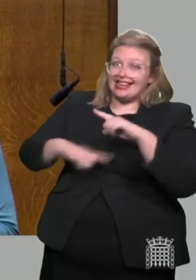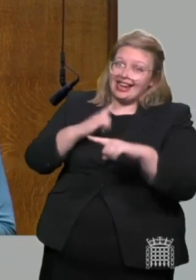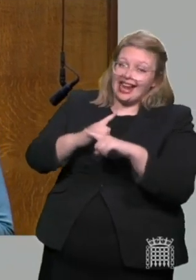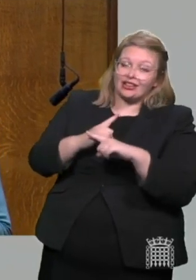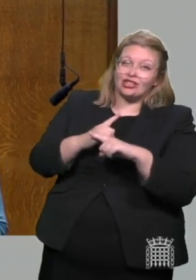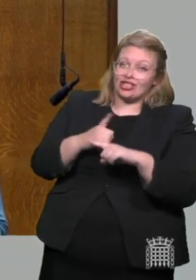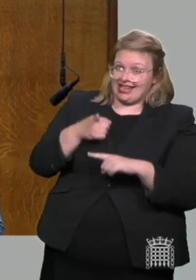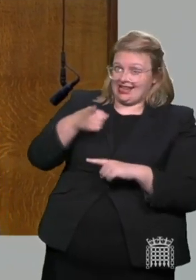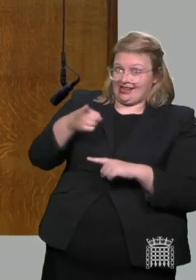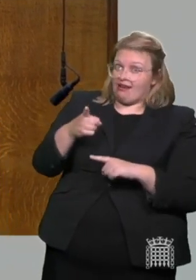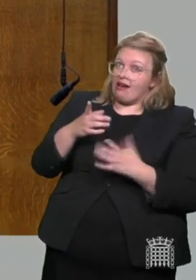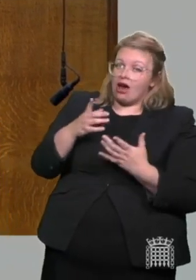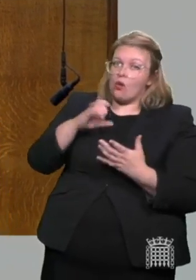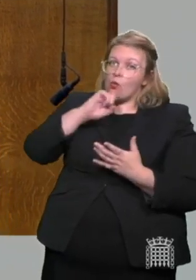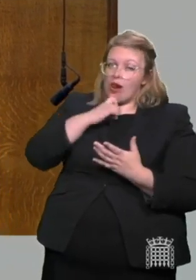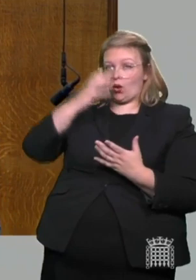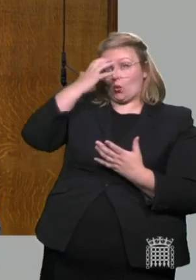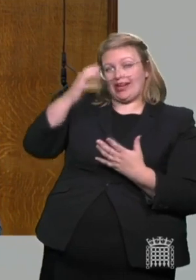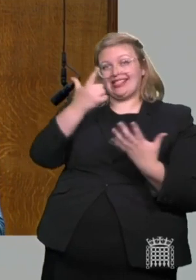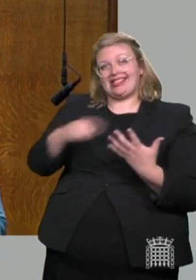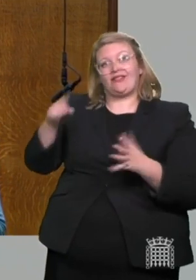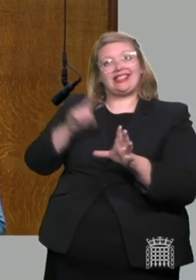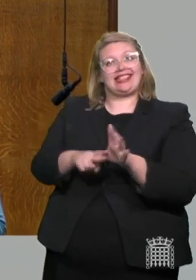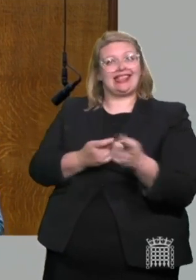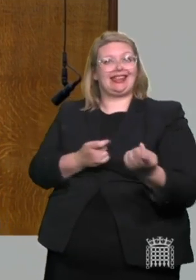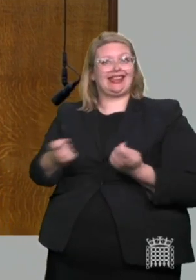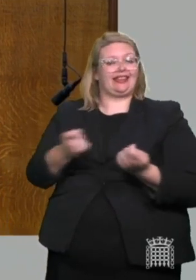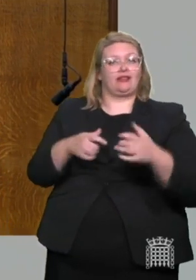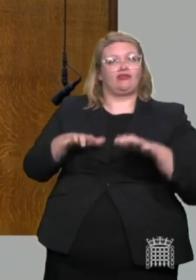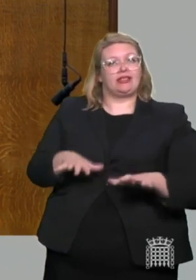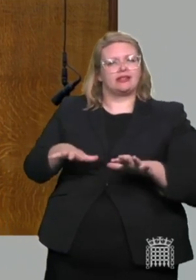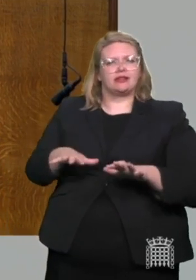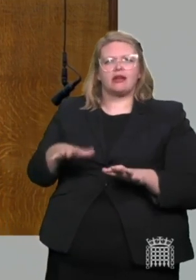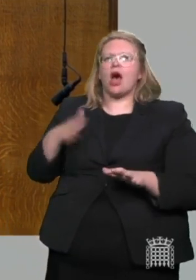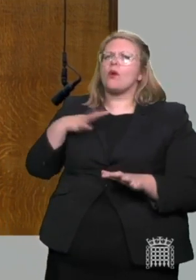Will the Prime Minister join me in supporting the gift being proposed by Parliament to mark